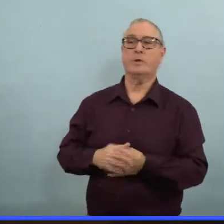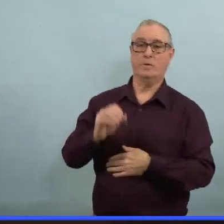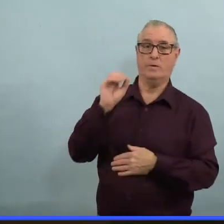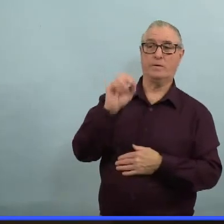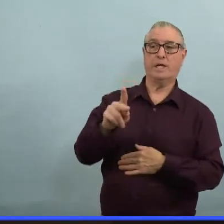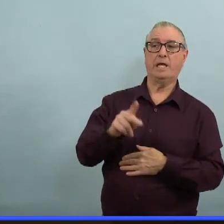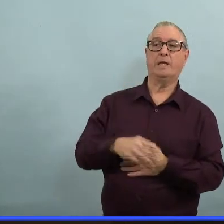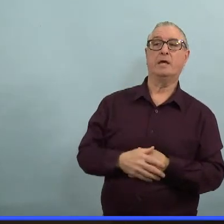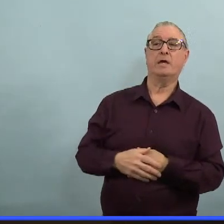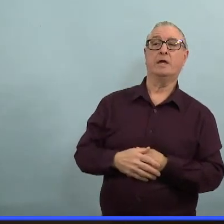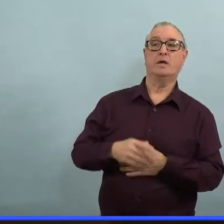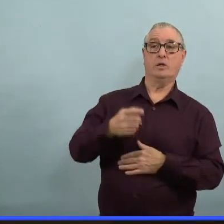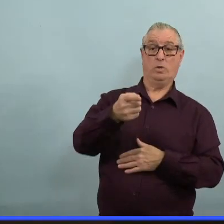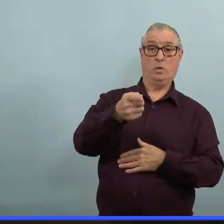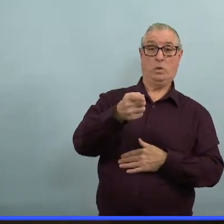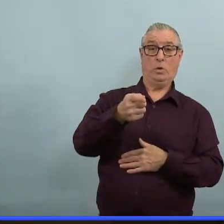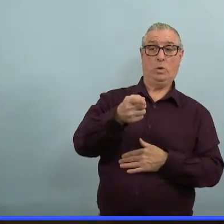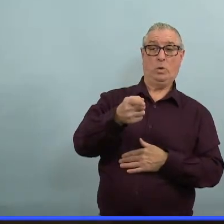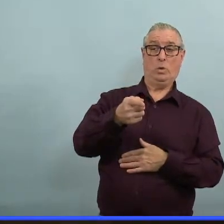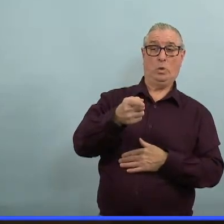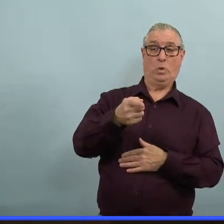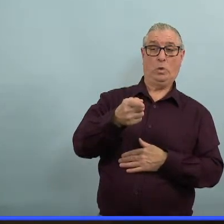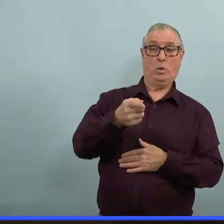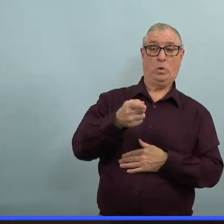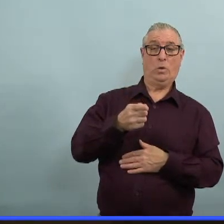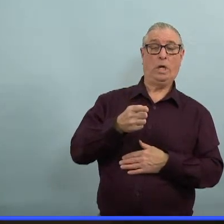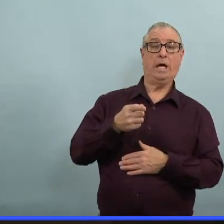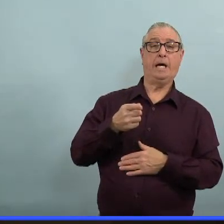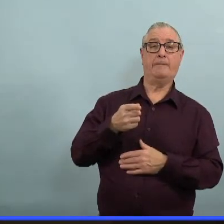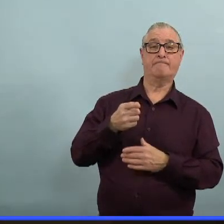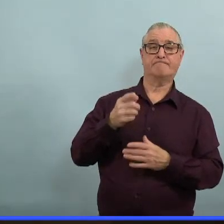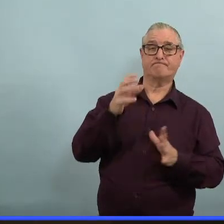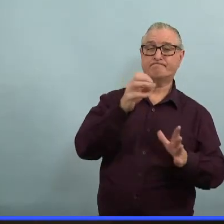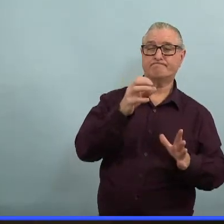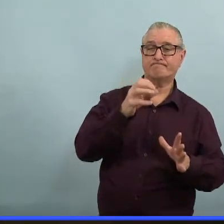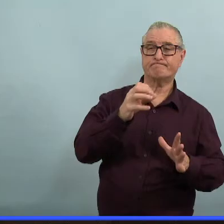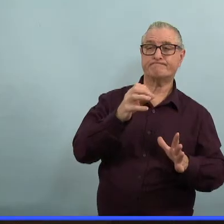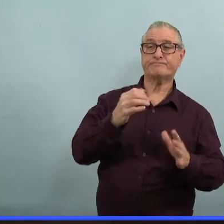response did you get from perry gray and the various specialty leads in the health system